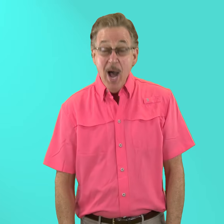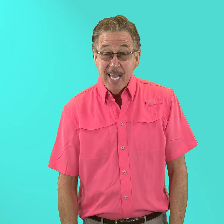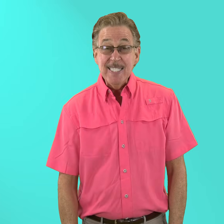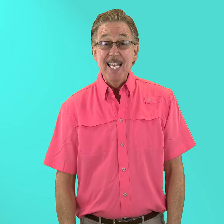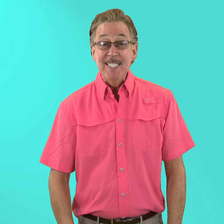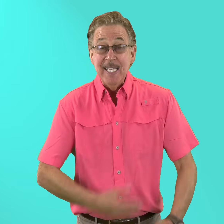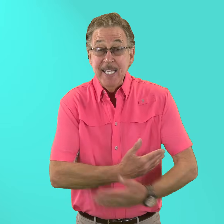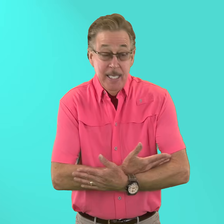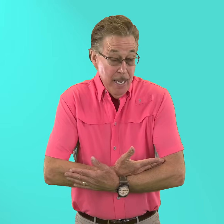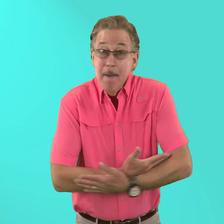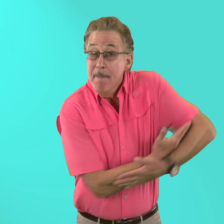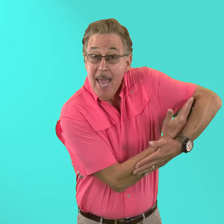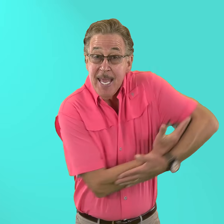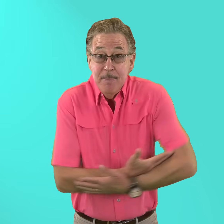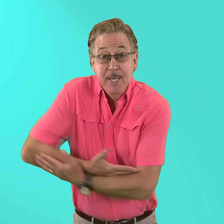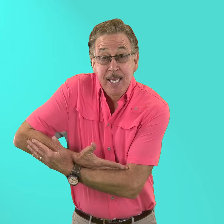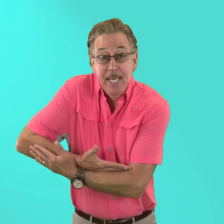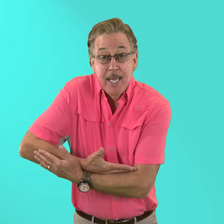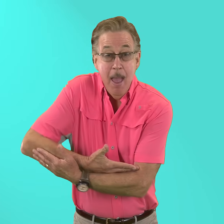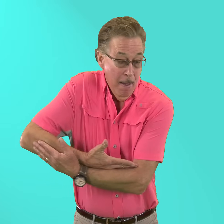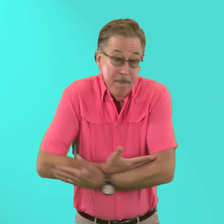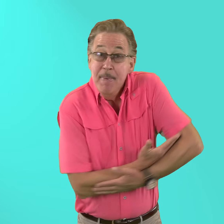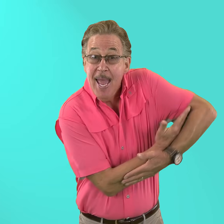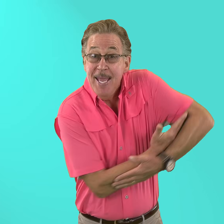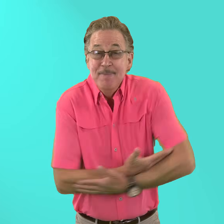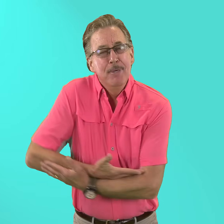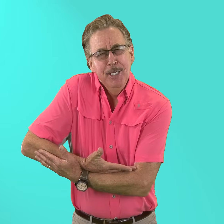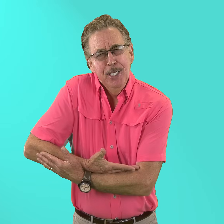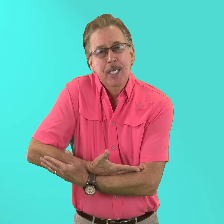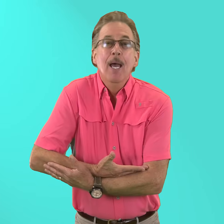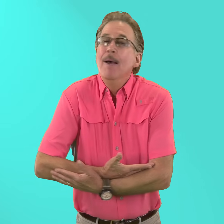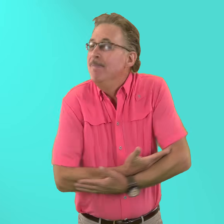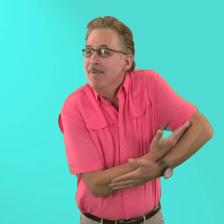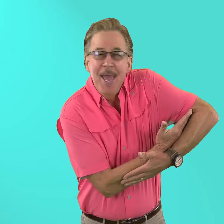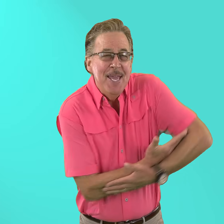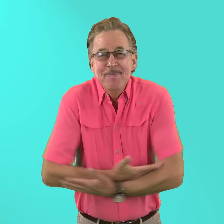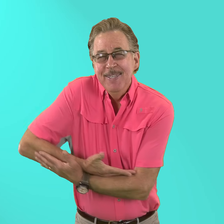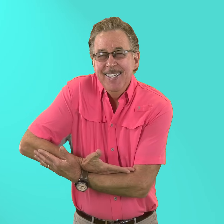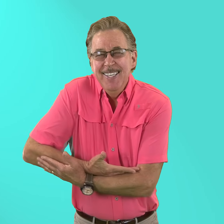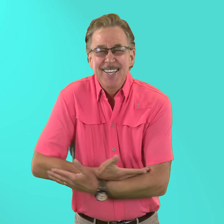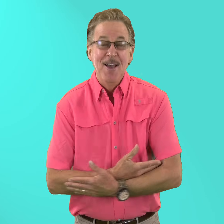Y y says /y/ baby, baby, baby